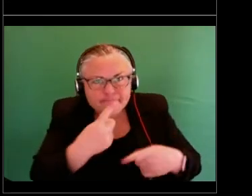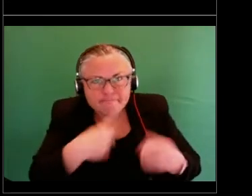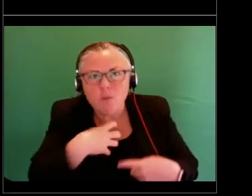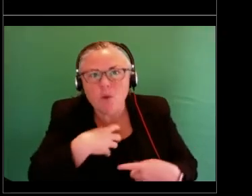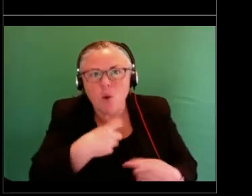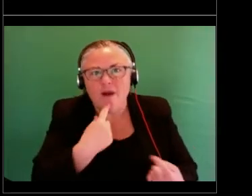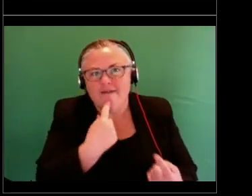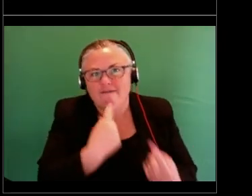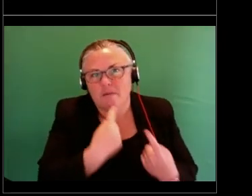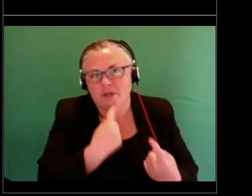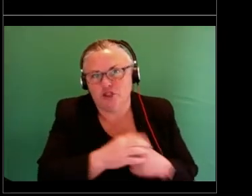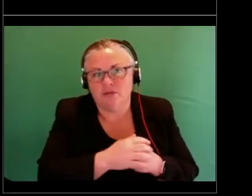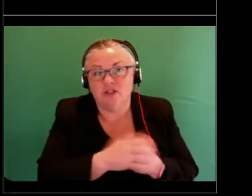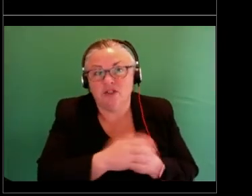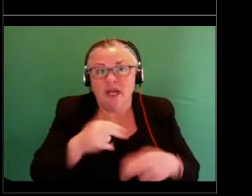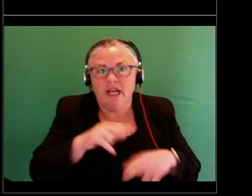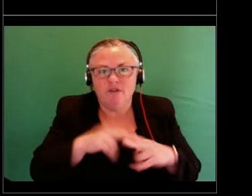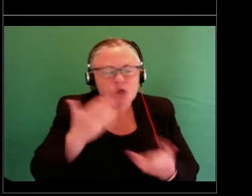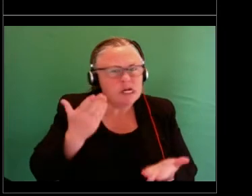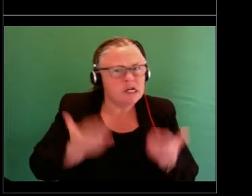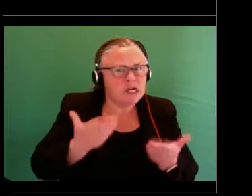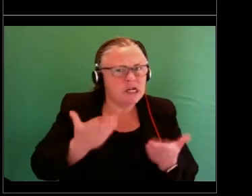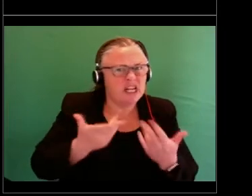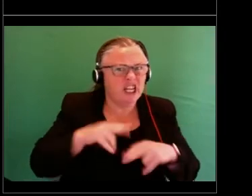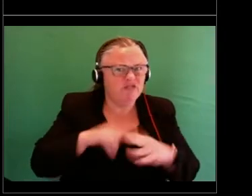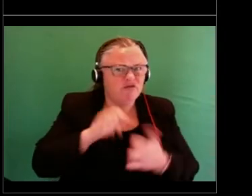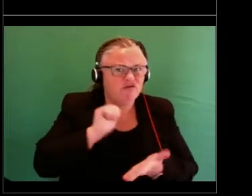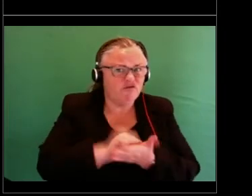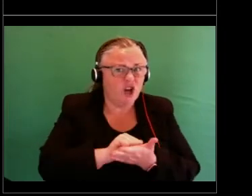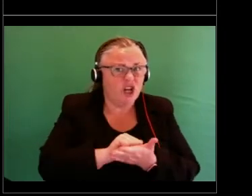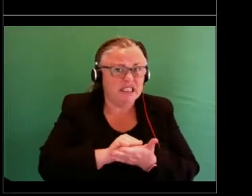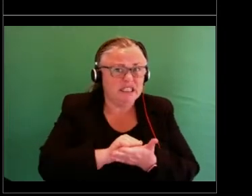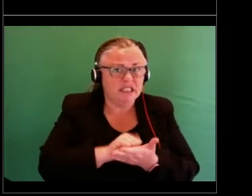but certainly shoot them through because if we're able to look at a more legal-specific